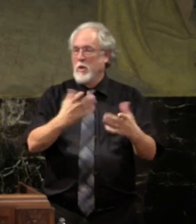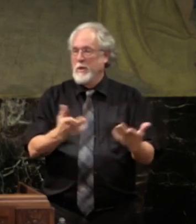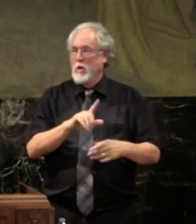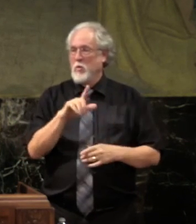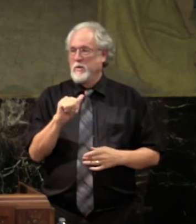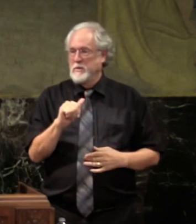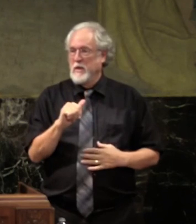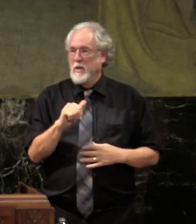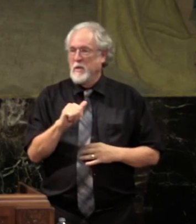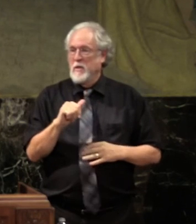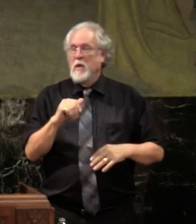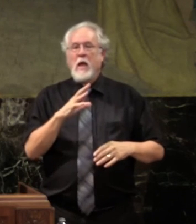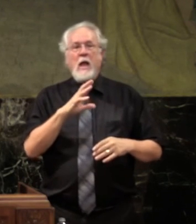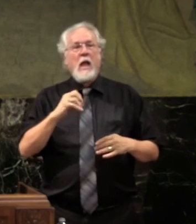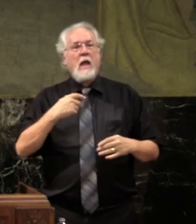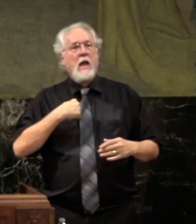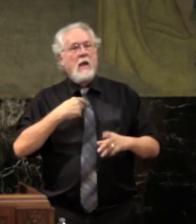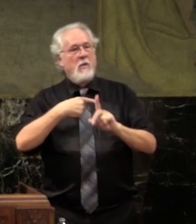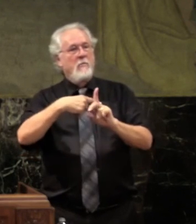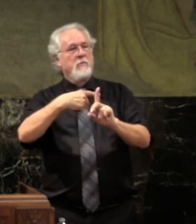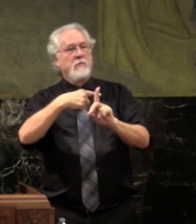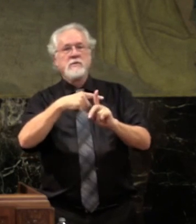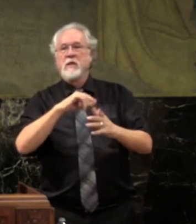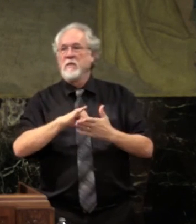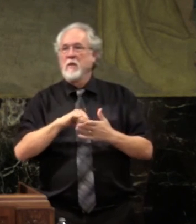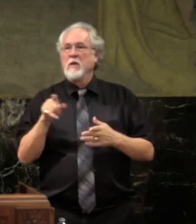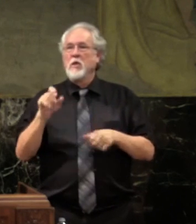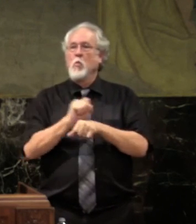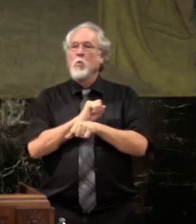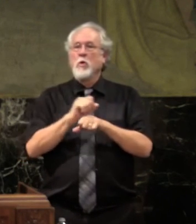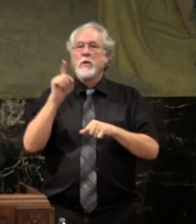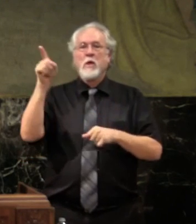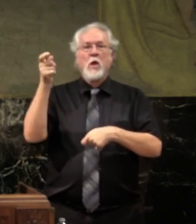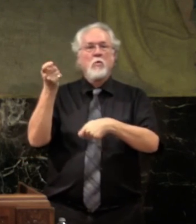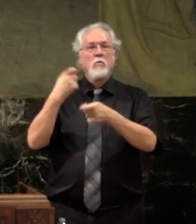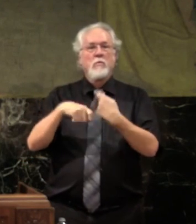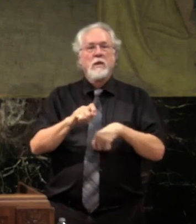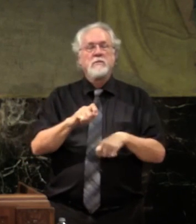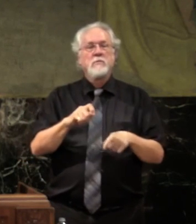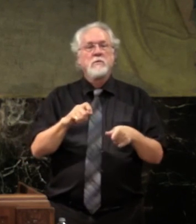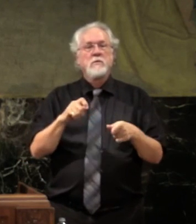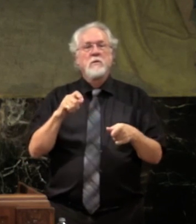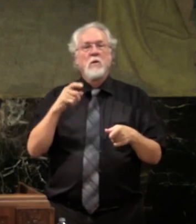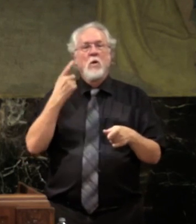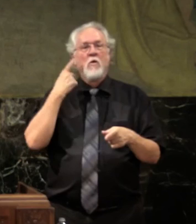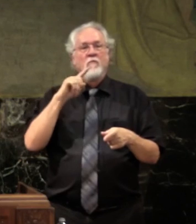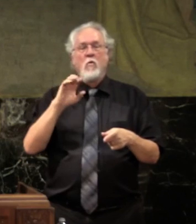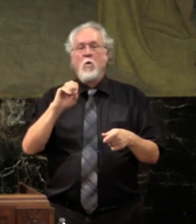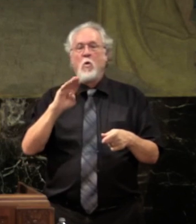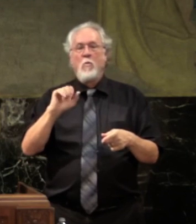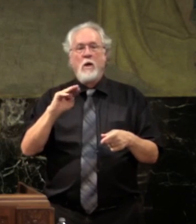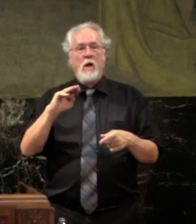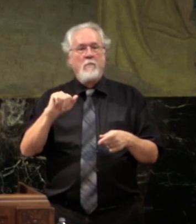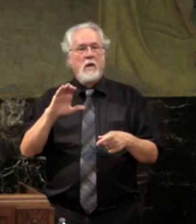and I'm optimistic that if he's working on the replacement for Obamacare and